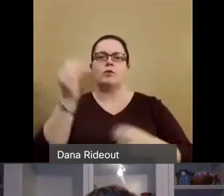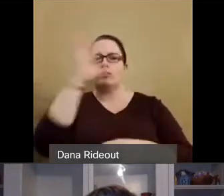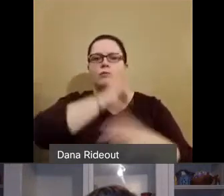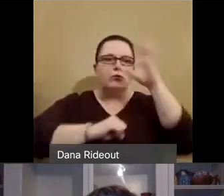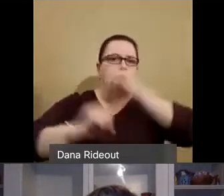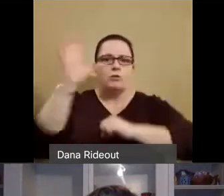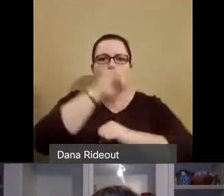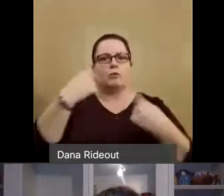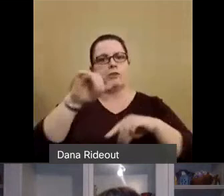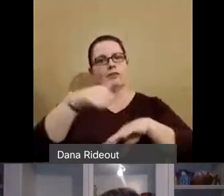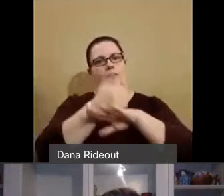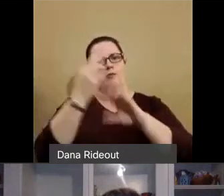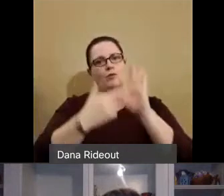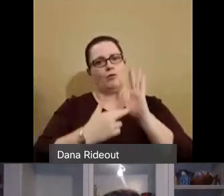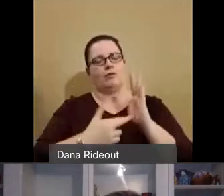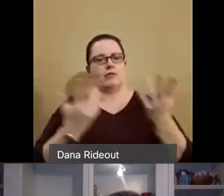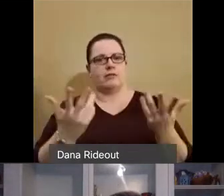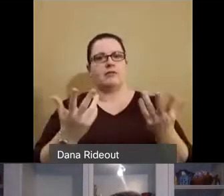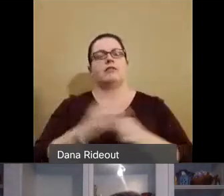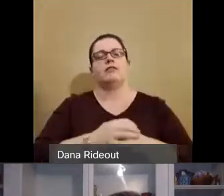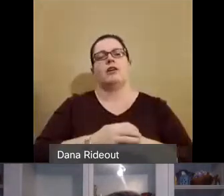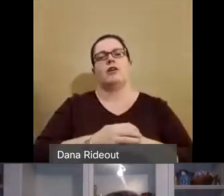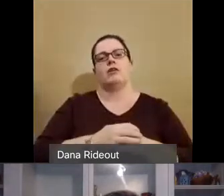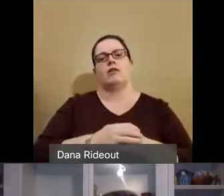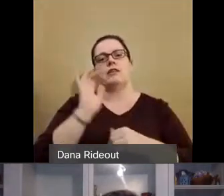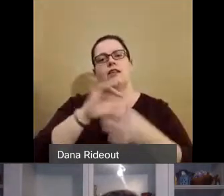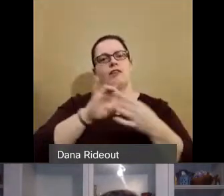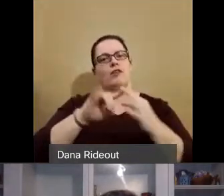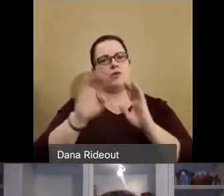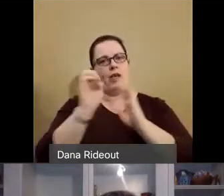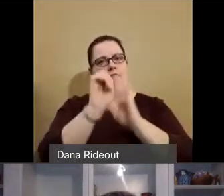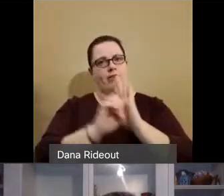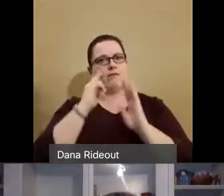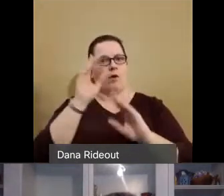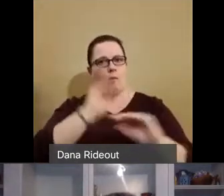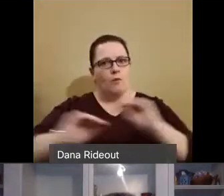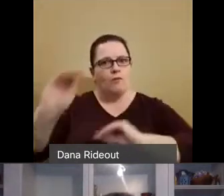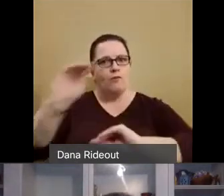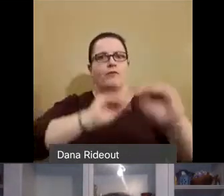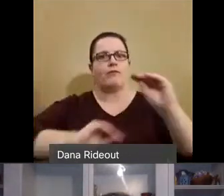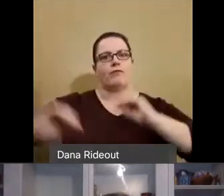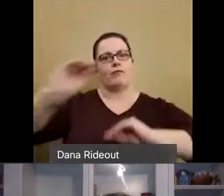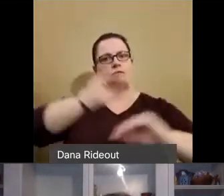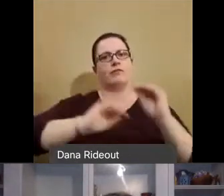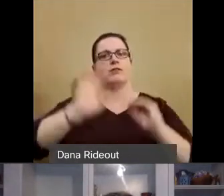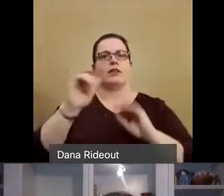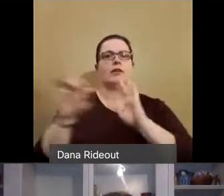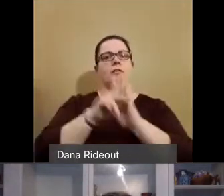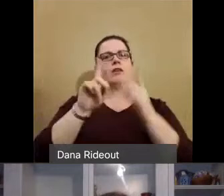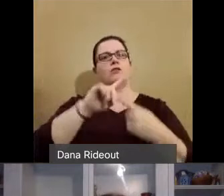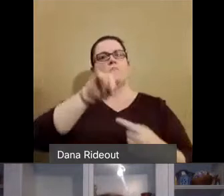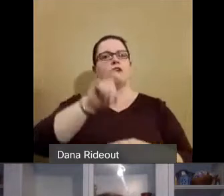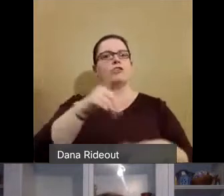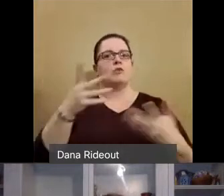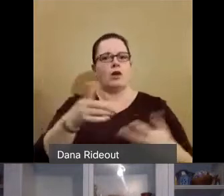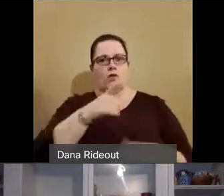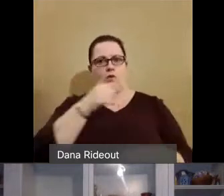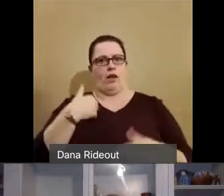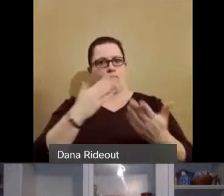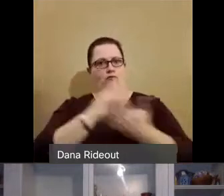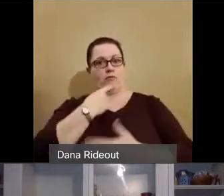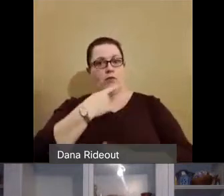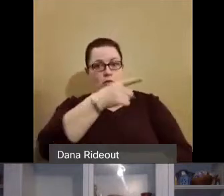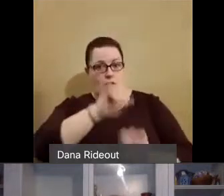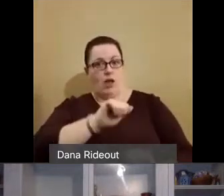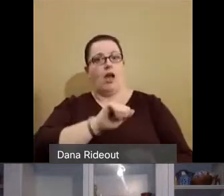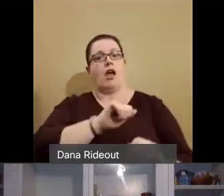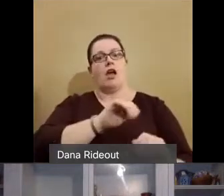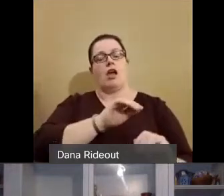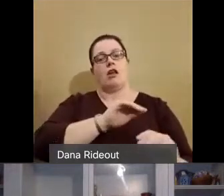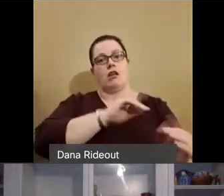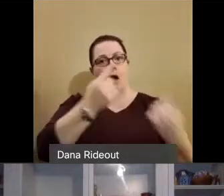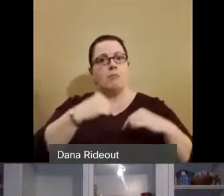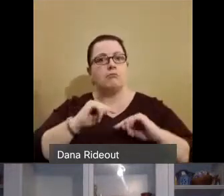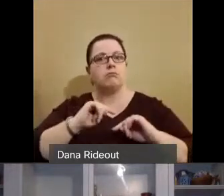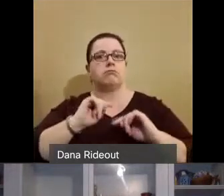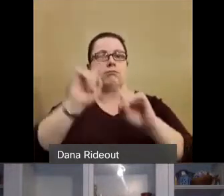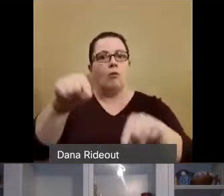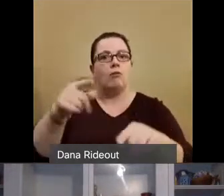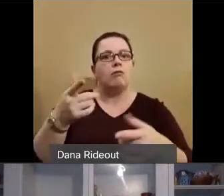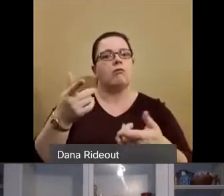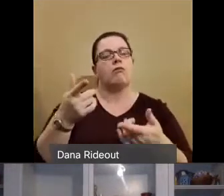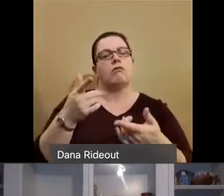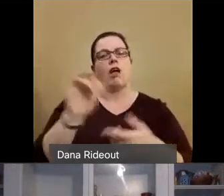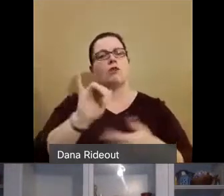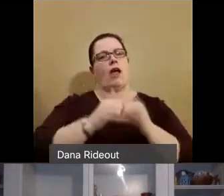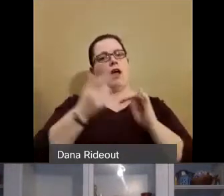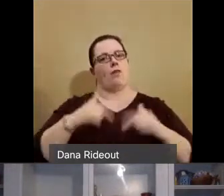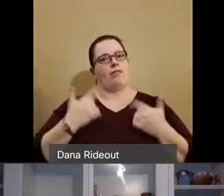That really comes up, not just against the advocate, ethics of our ability to move. And I think this also comes back to this wide question of who has the right to say that. They can move. But also how we live and what people will tolerate with that as well.